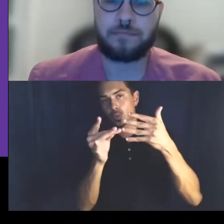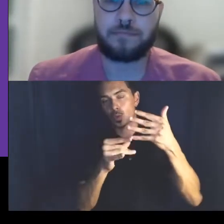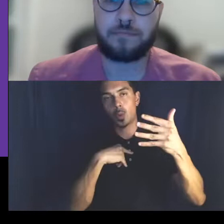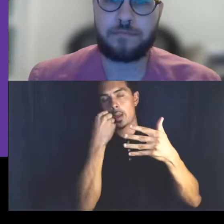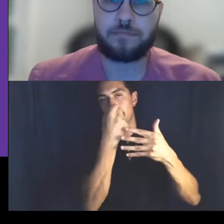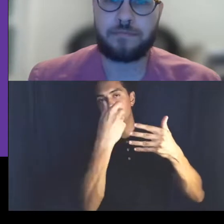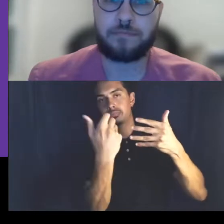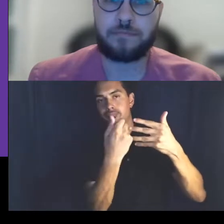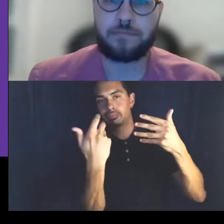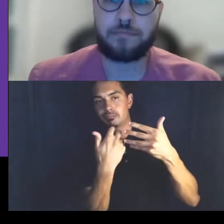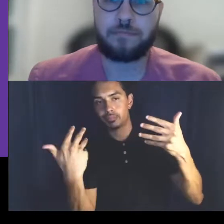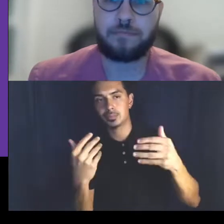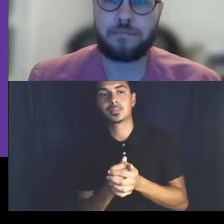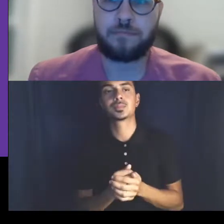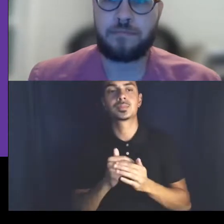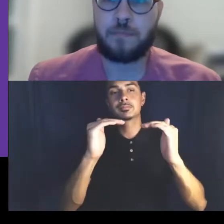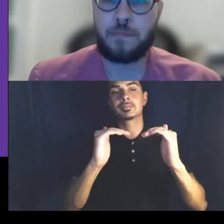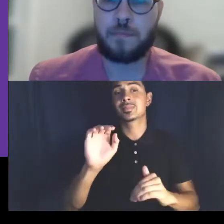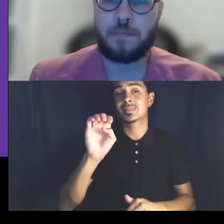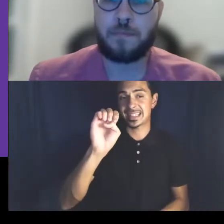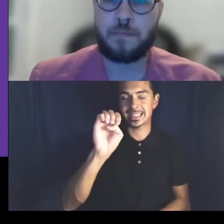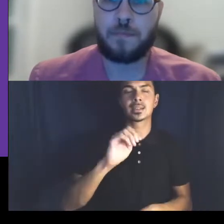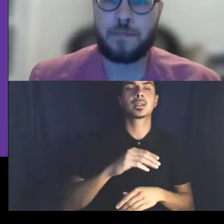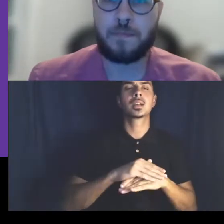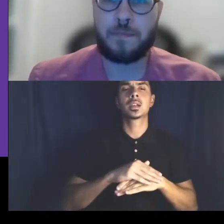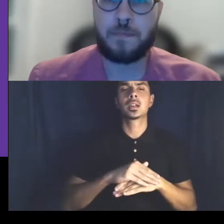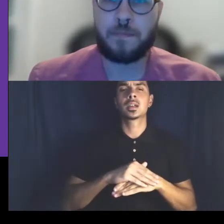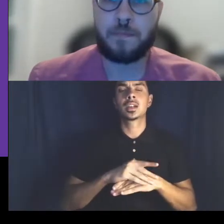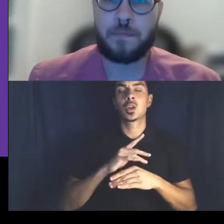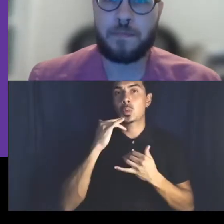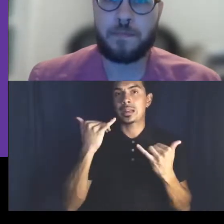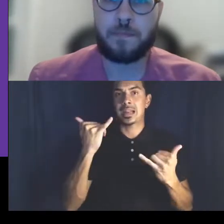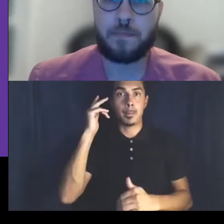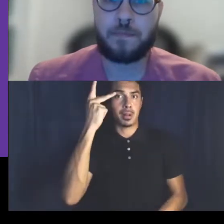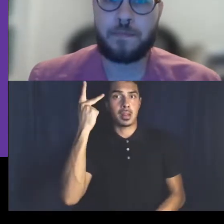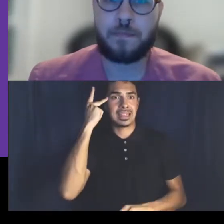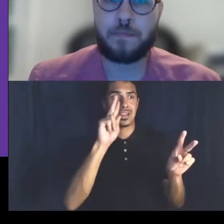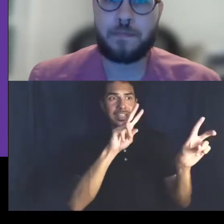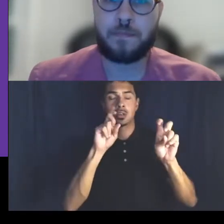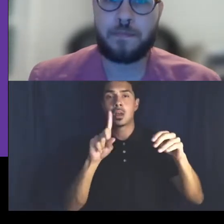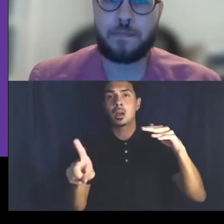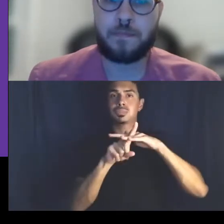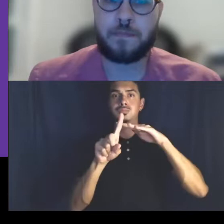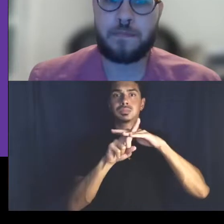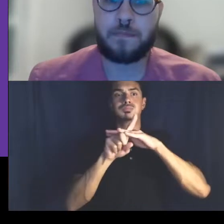the intersections of current political issues that are going on in our current world